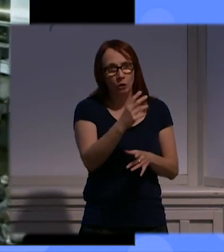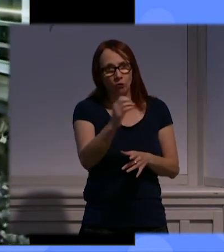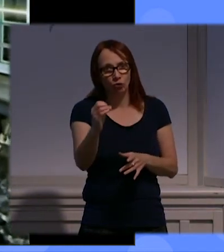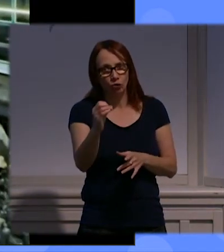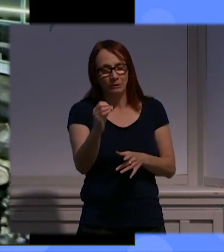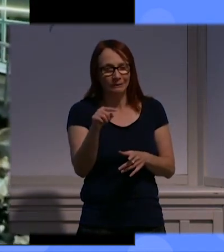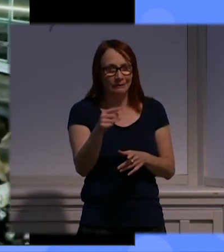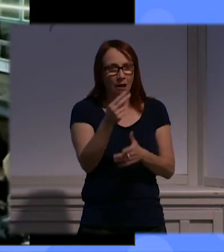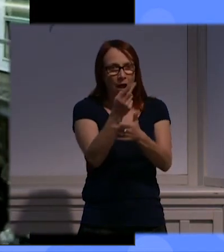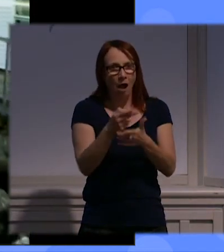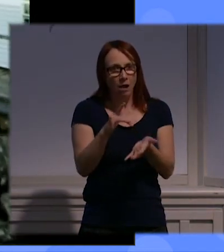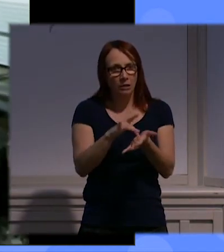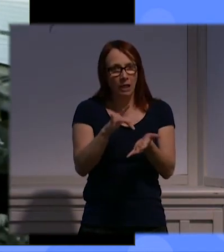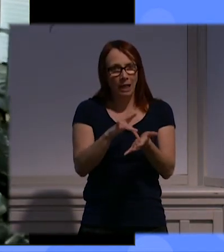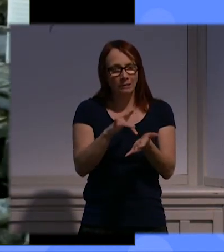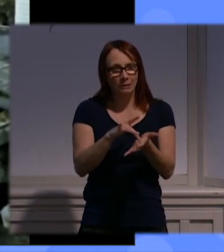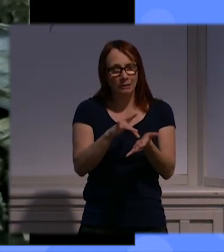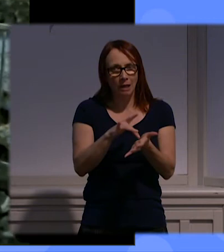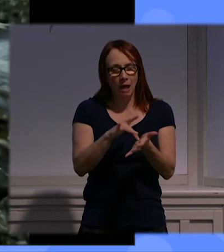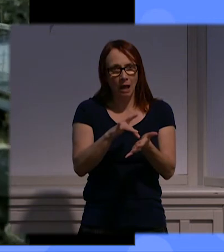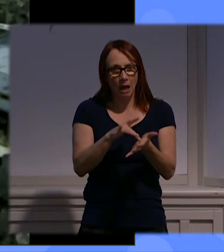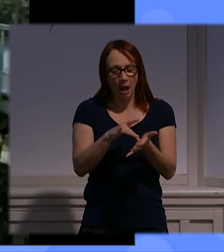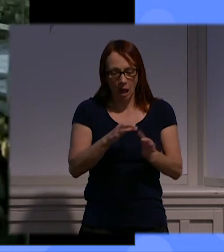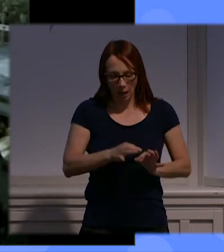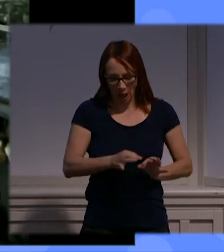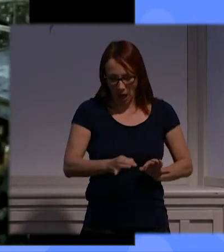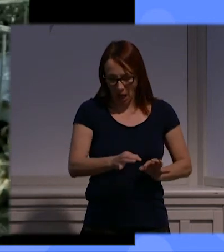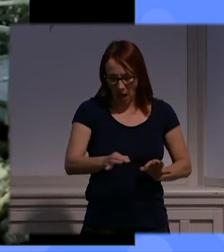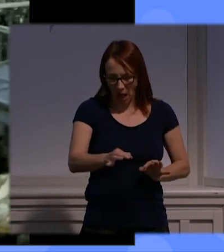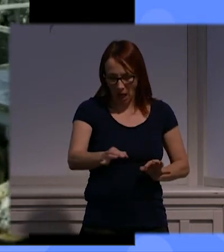disused dairy and slice across the field that separates the village from the open